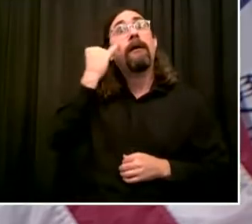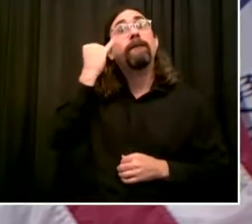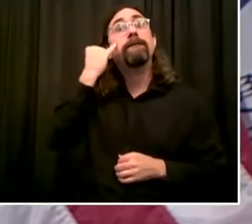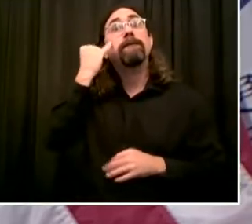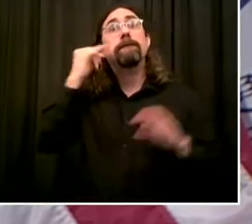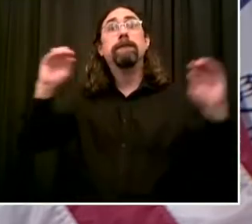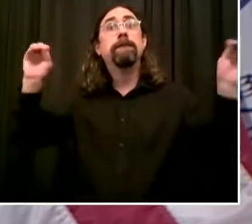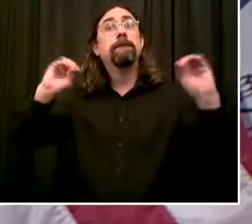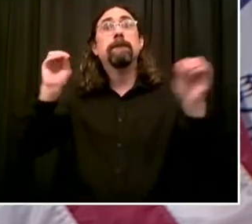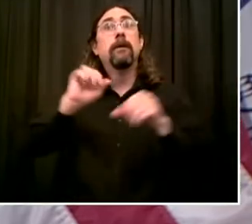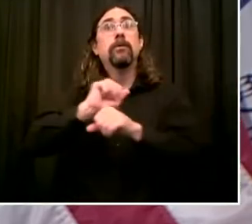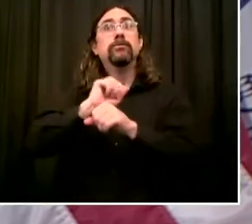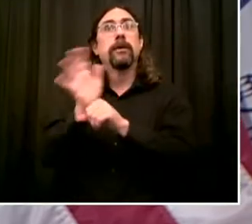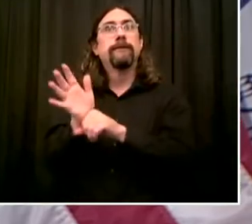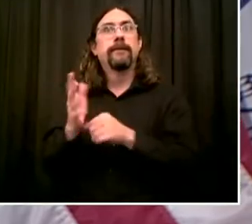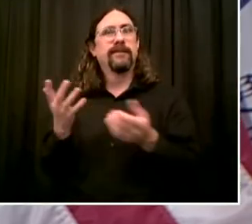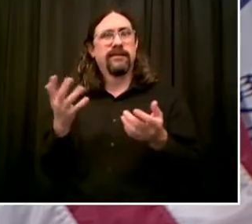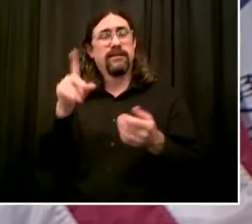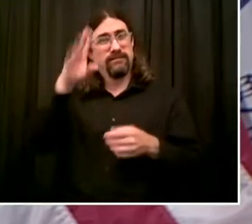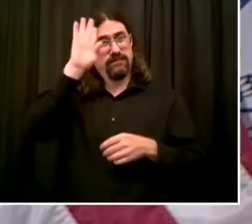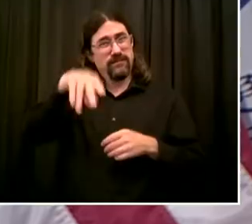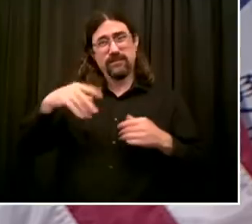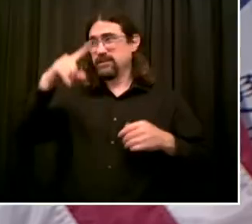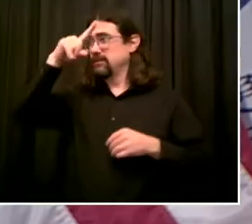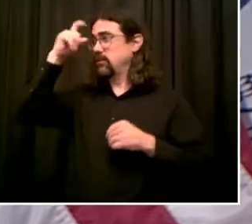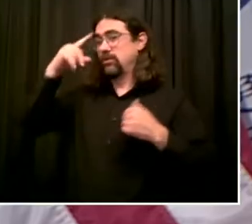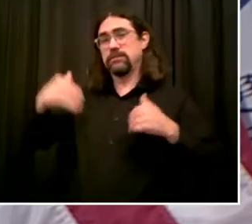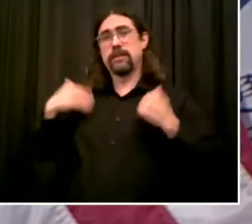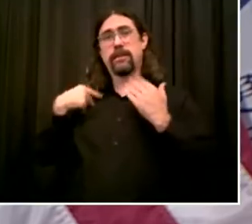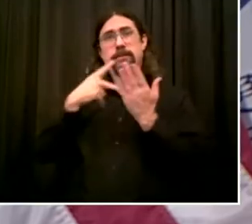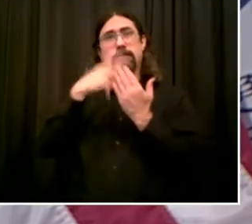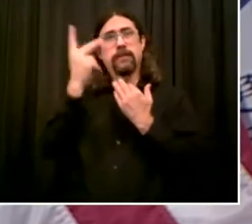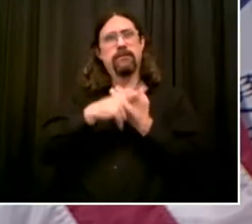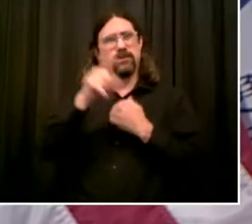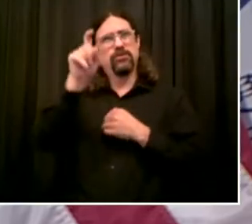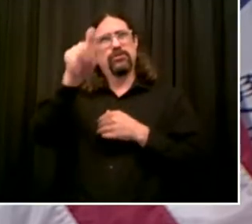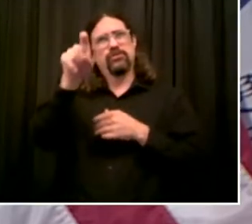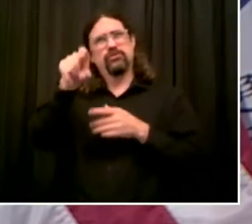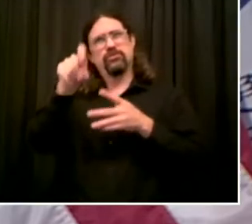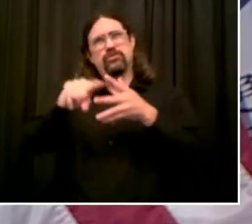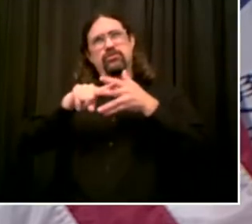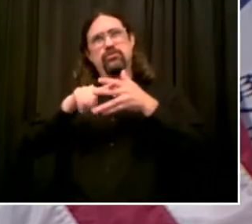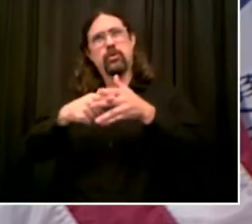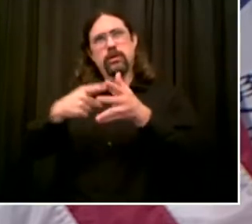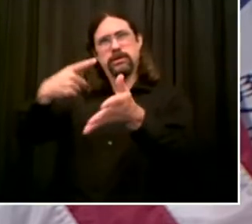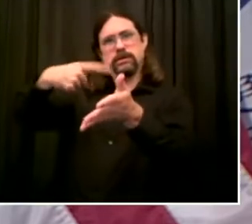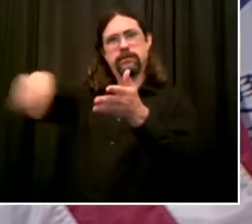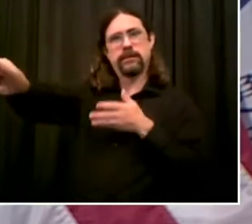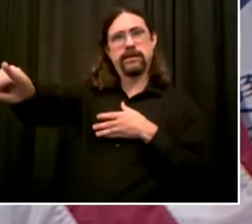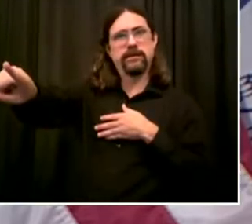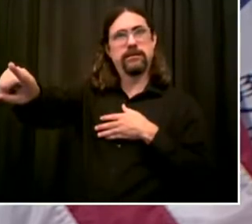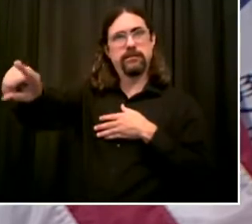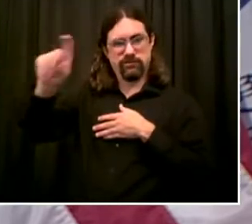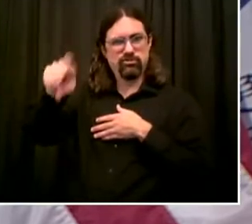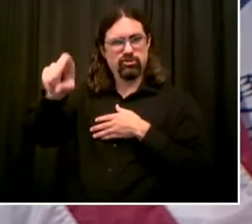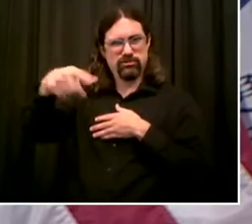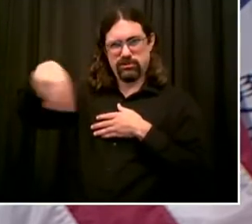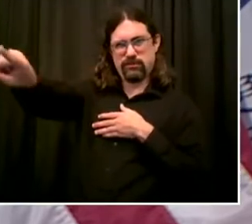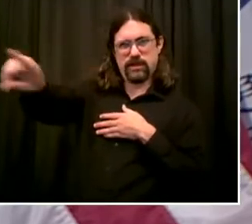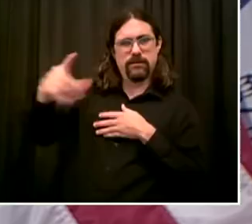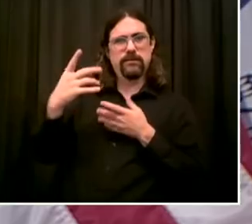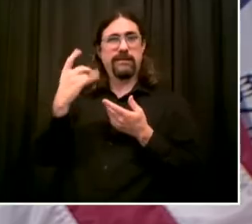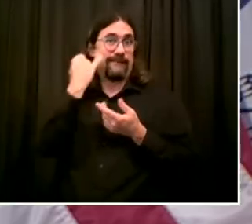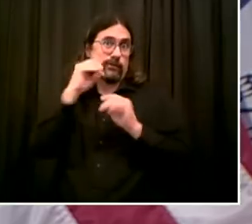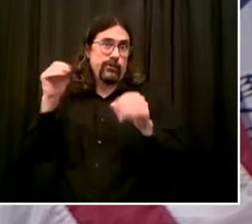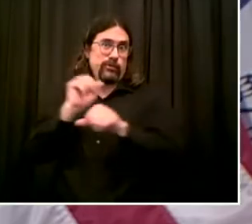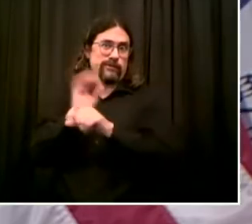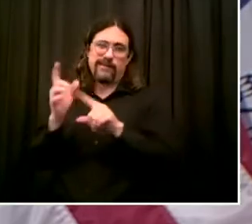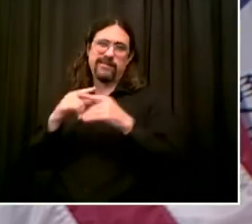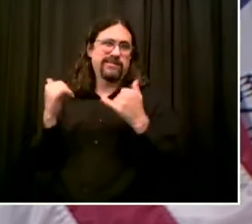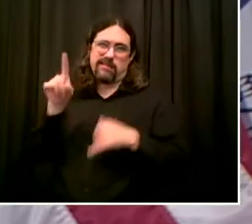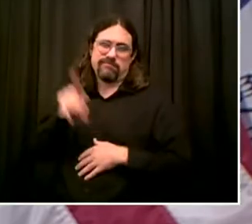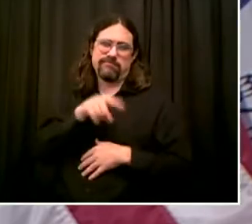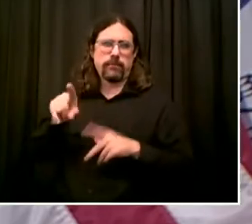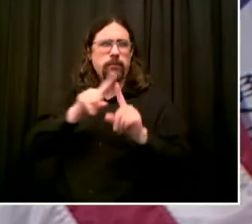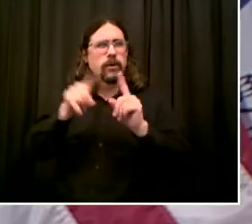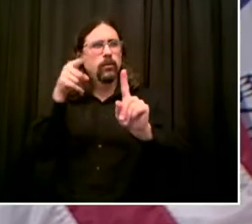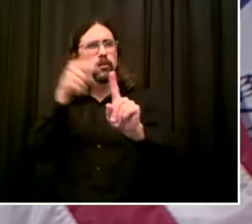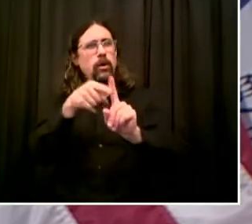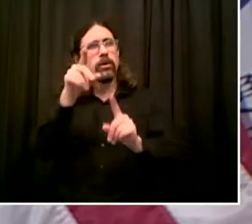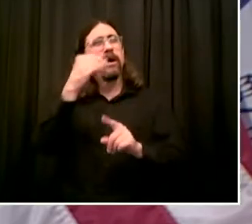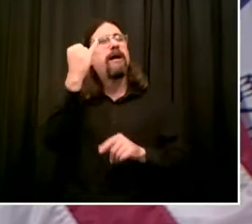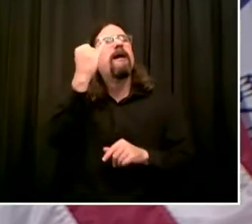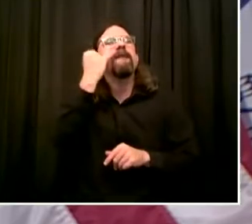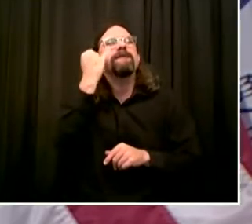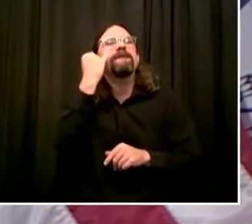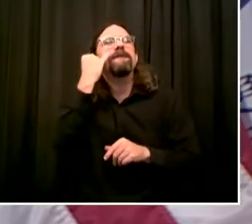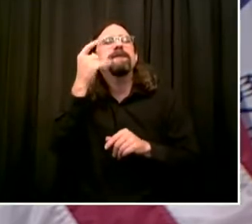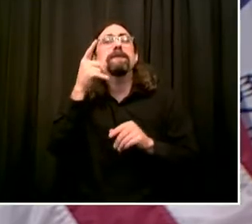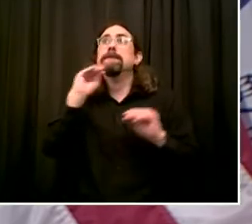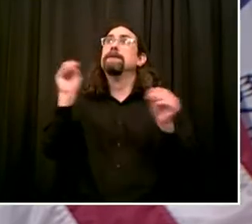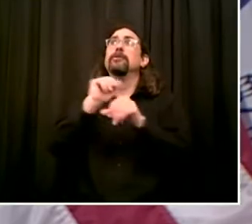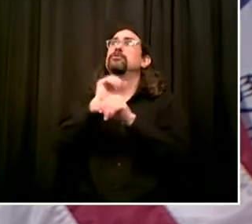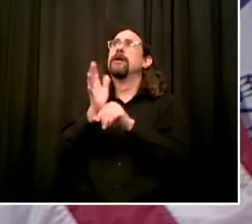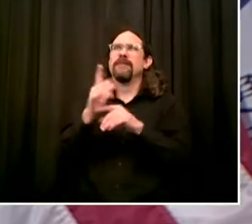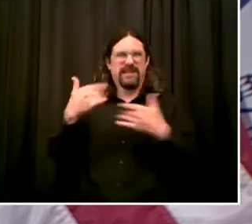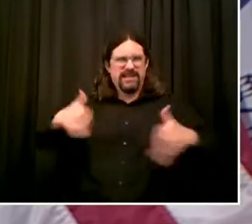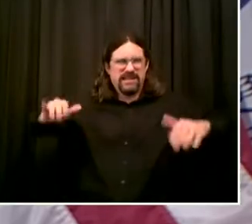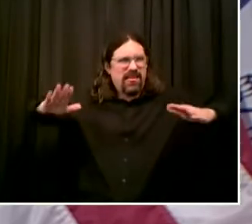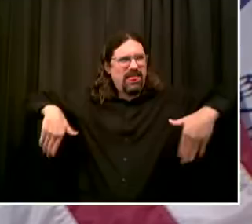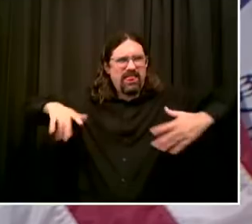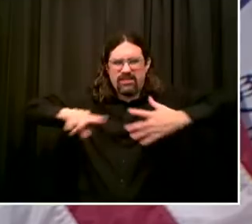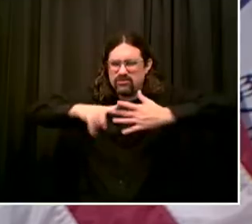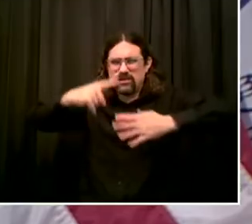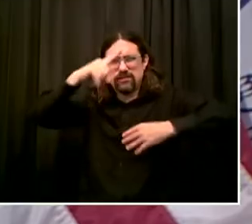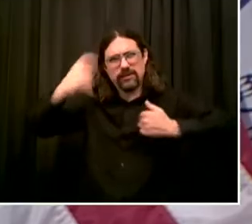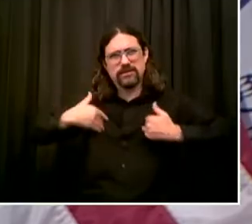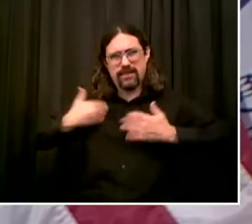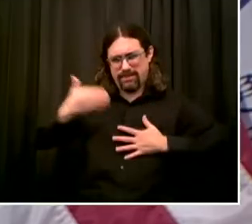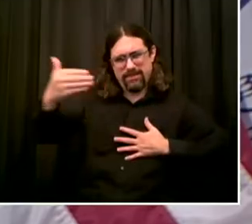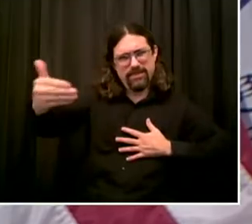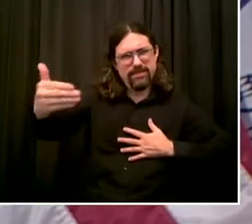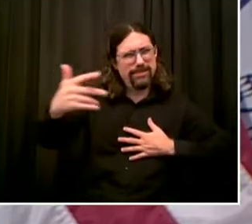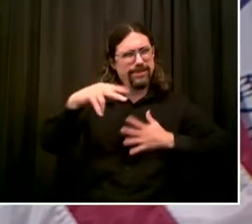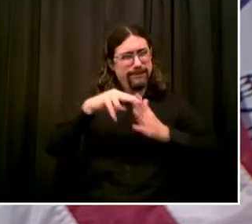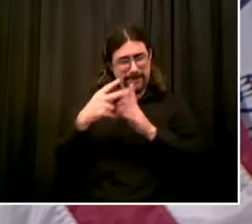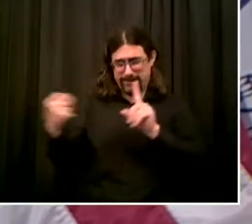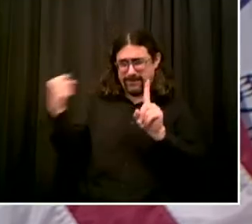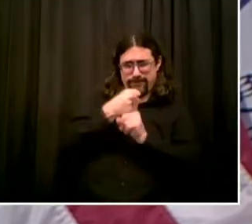NEXT WEEK9. EVEN SO, EVEN IF IT